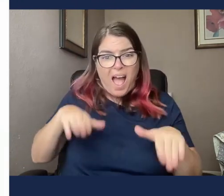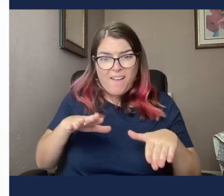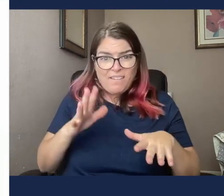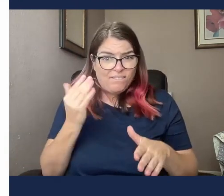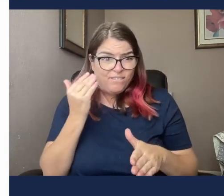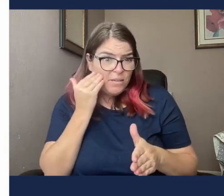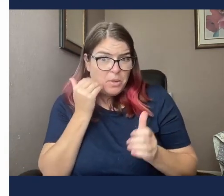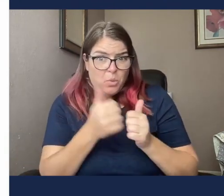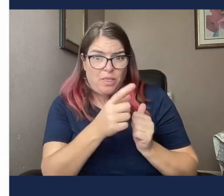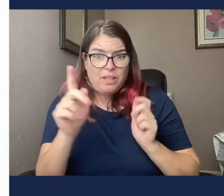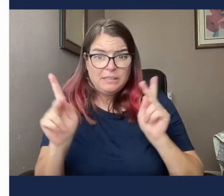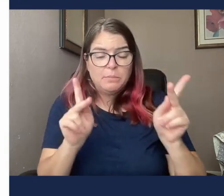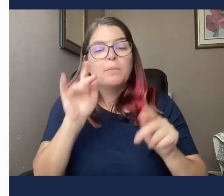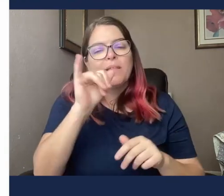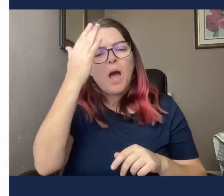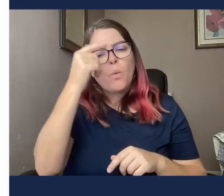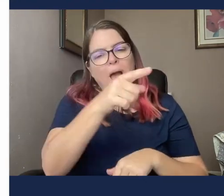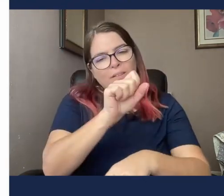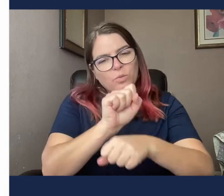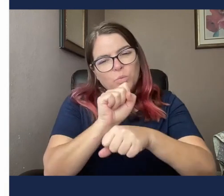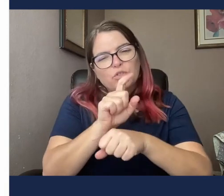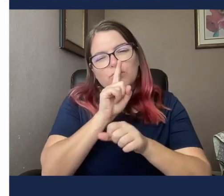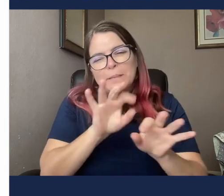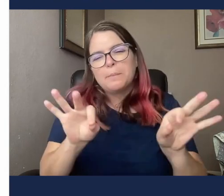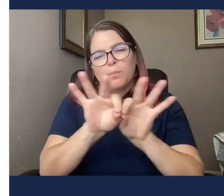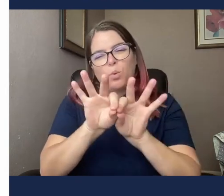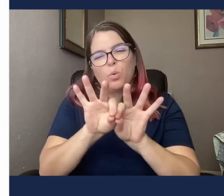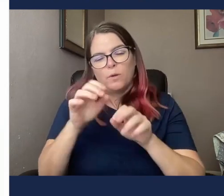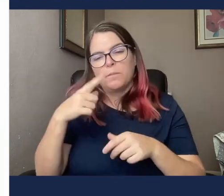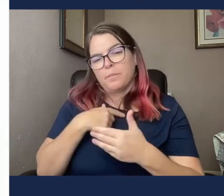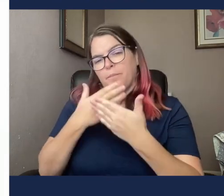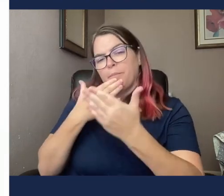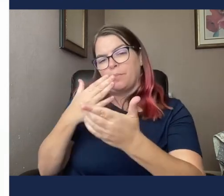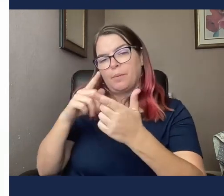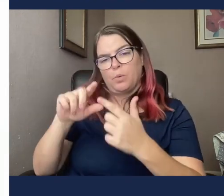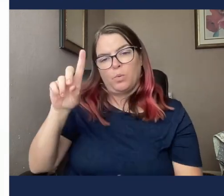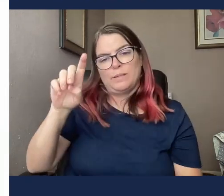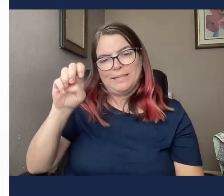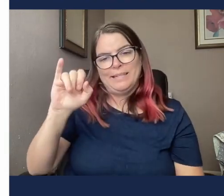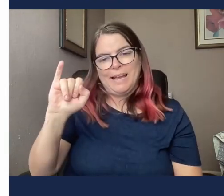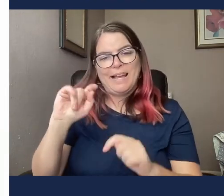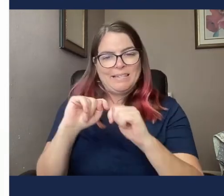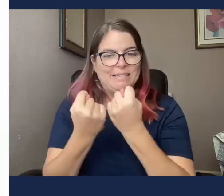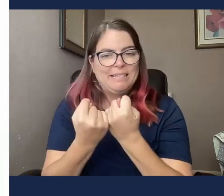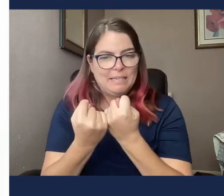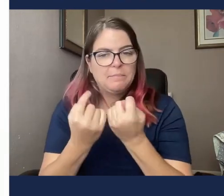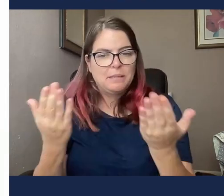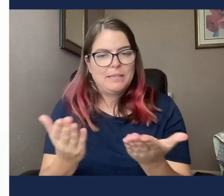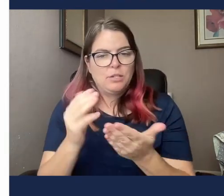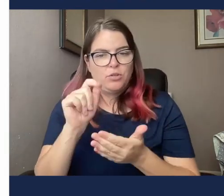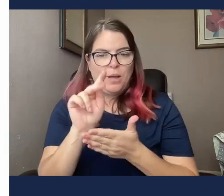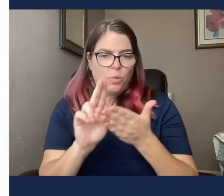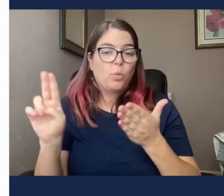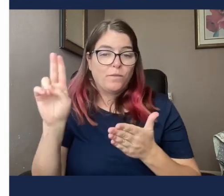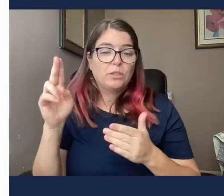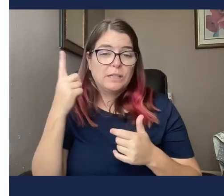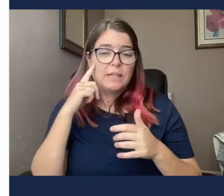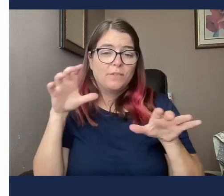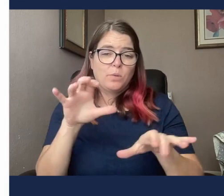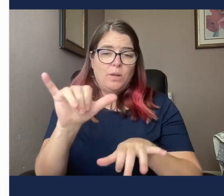racist ways. And this is especially true in times of fear, war, or stress. And this doesn't just apply to Muslims